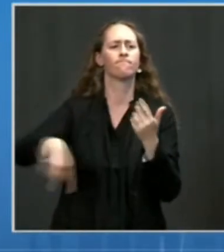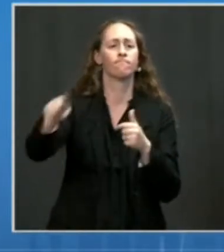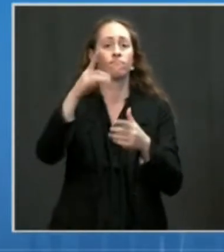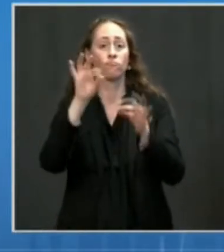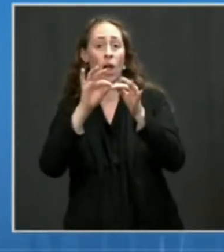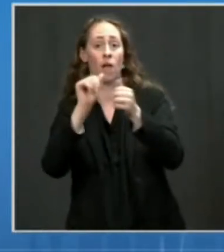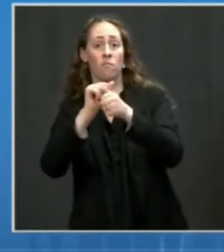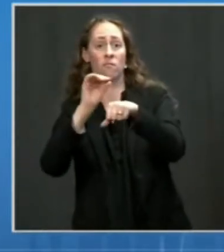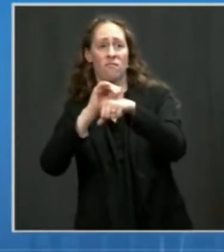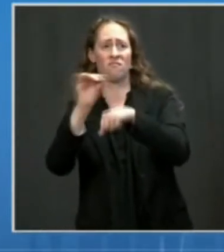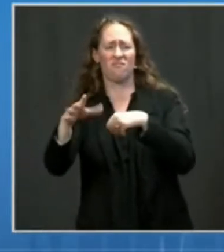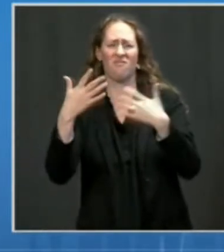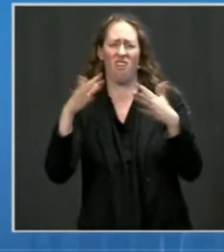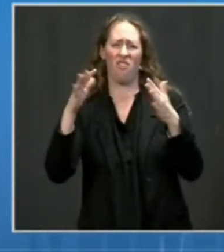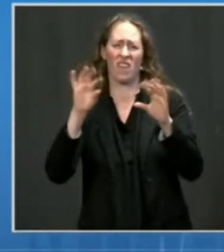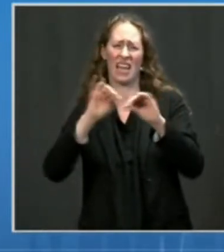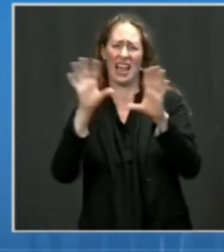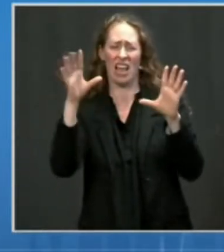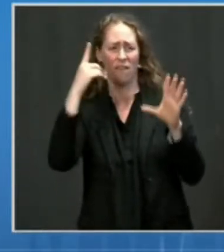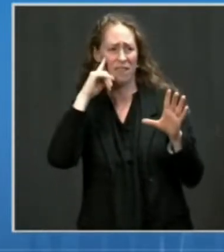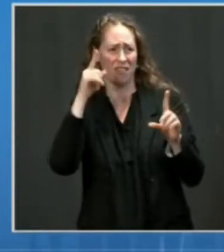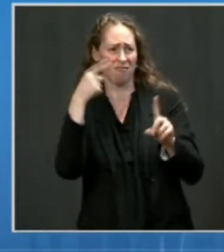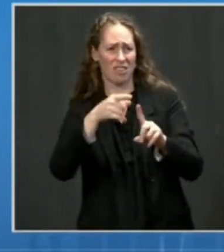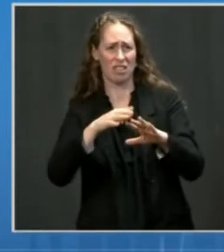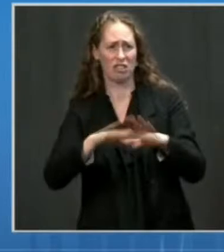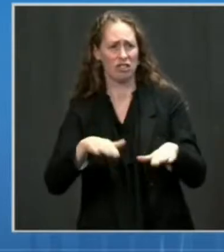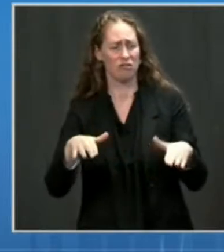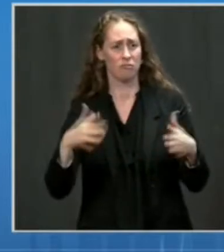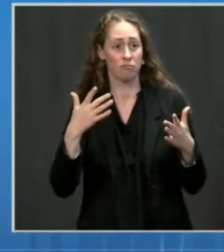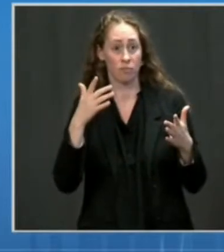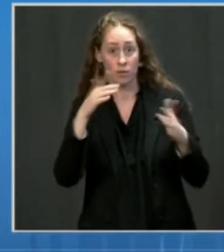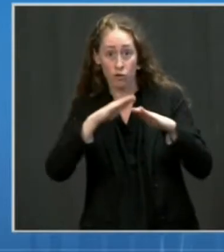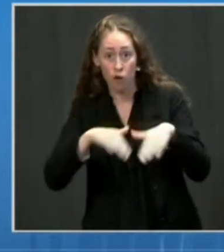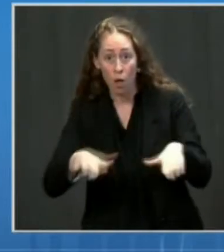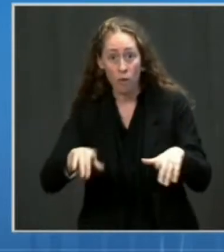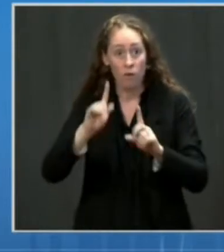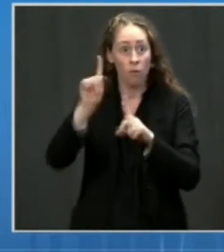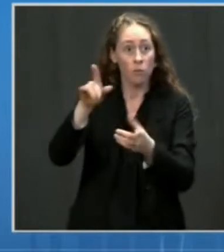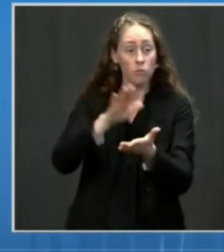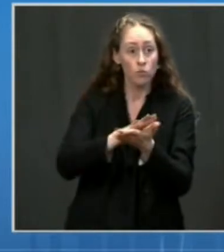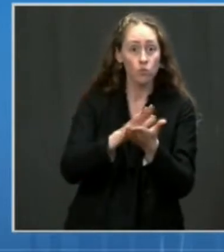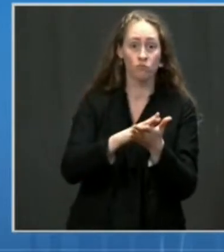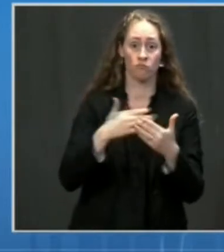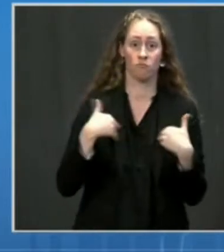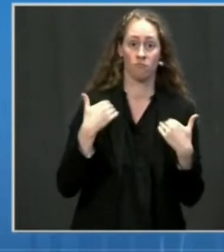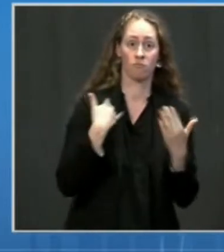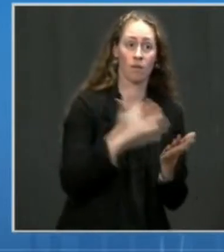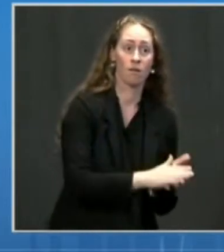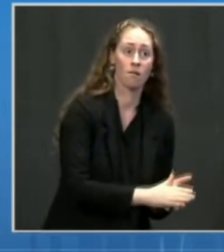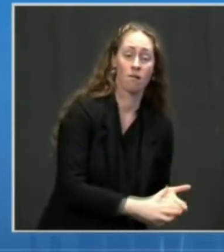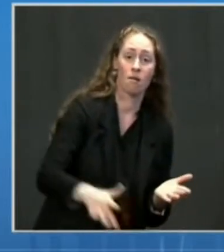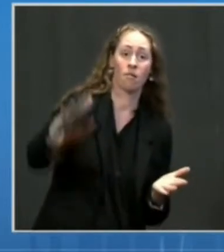THANK YOU, CHERYL. MAYBE I'LL START WITH THE CHILDREN AND SAY I THINK OUR